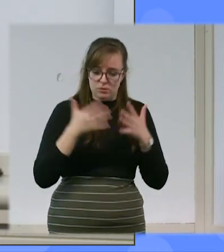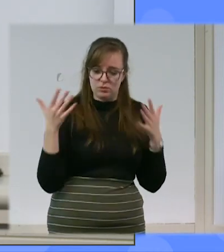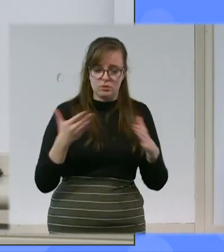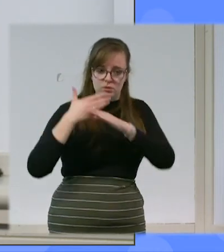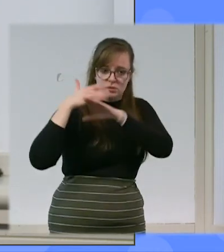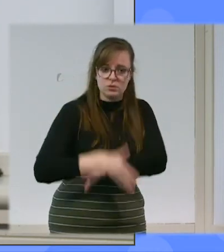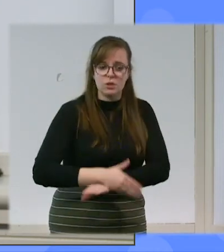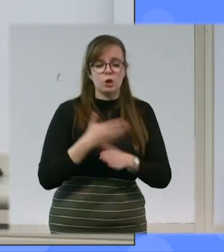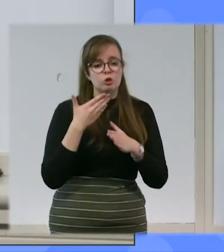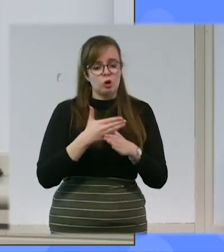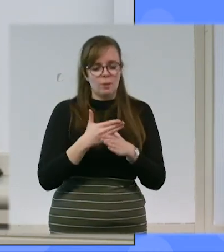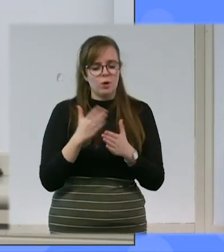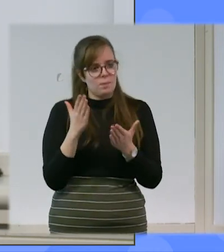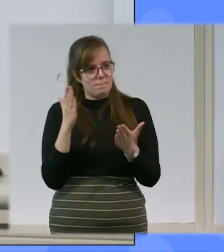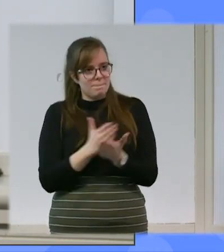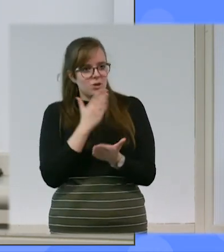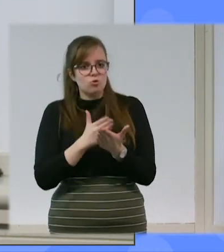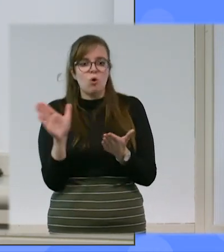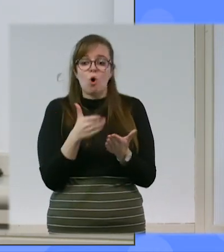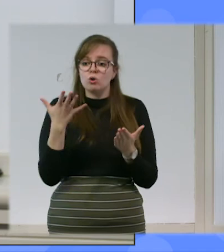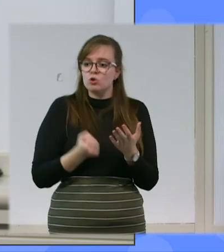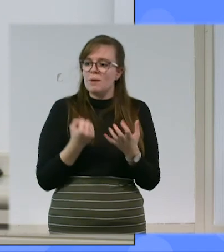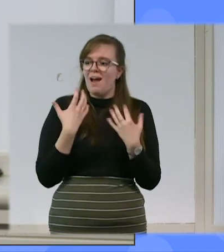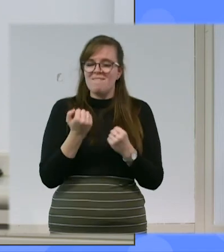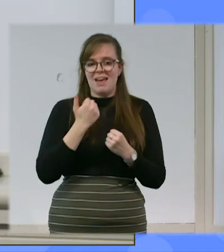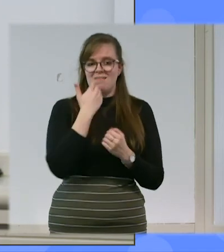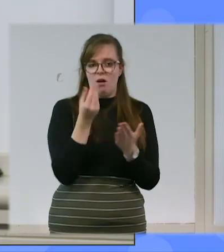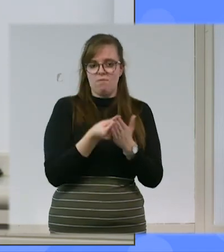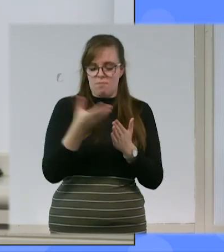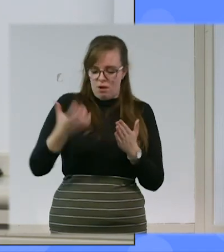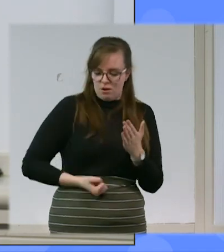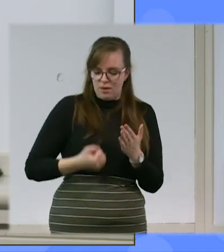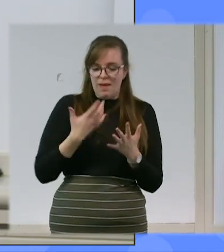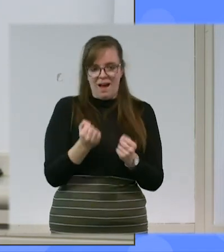that all consumers have enough income so they have the right choices and that is